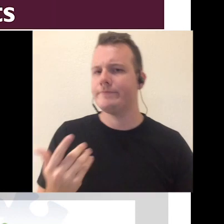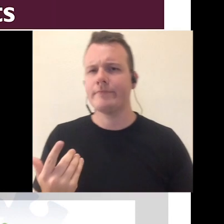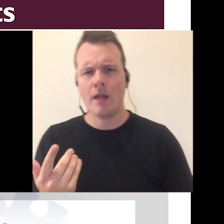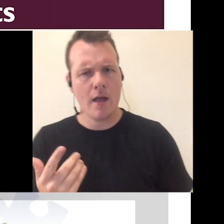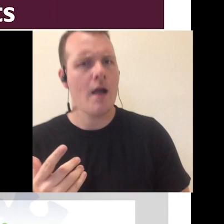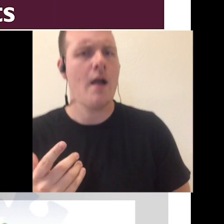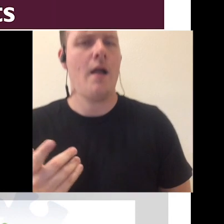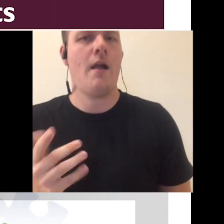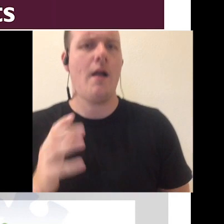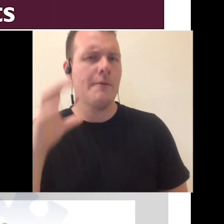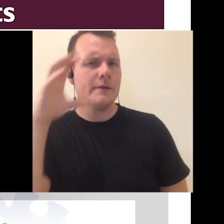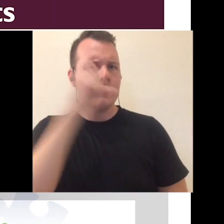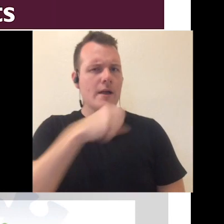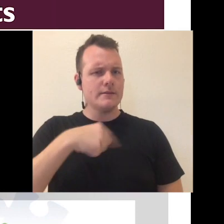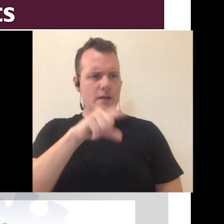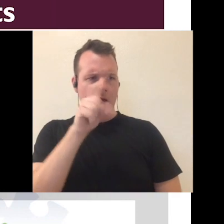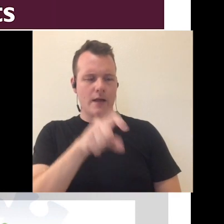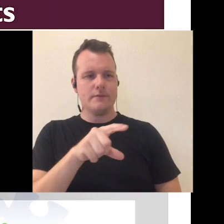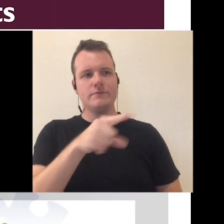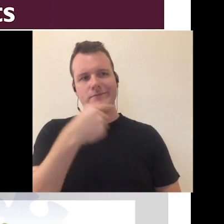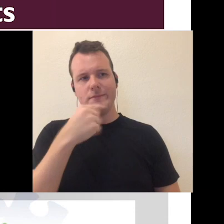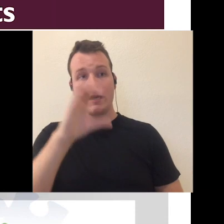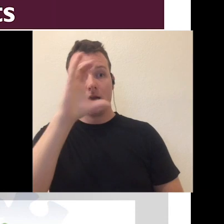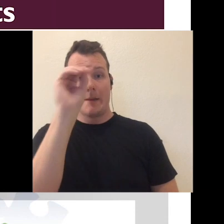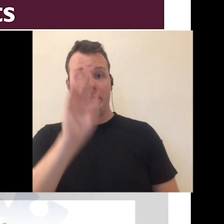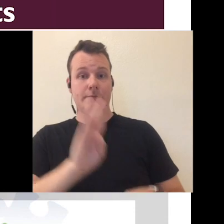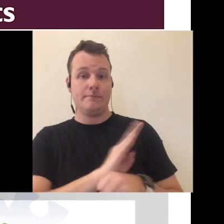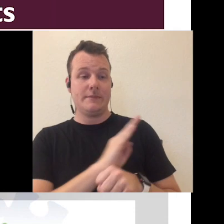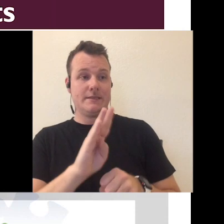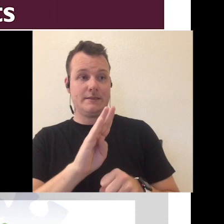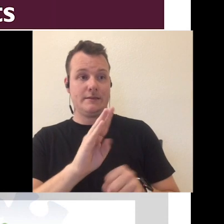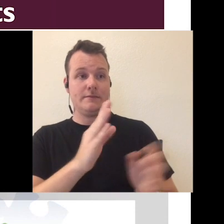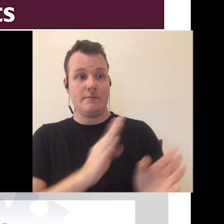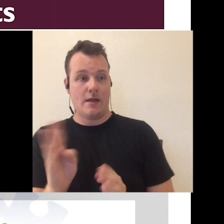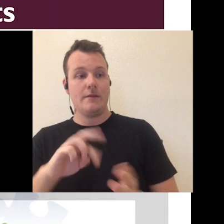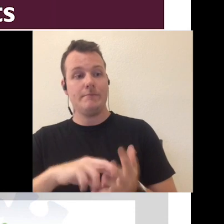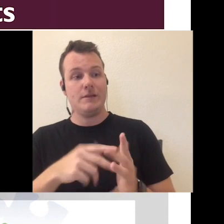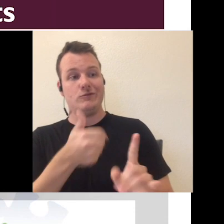And I guess I would I would ask in the company's business plan, is that the